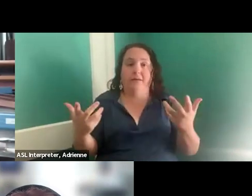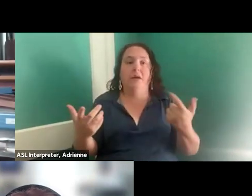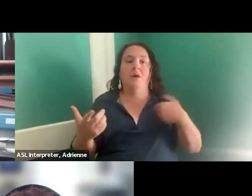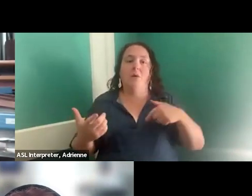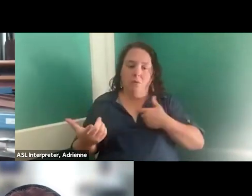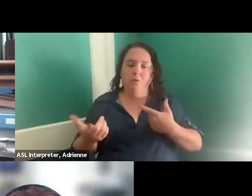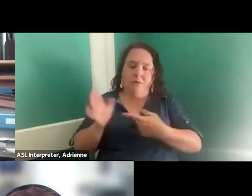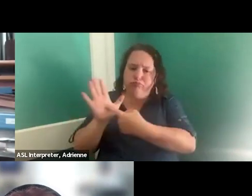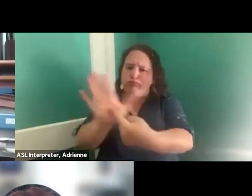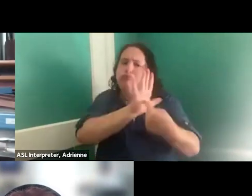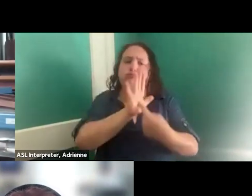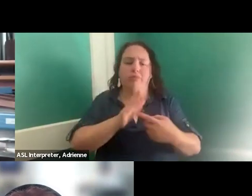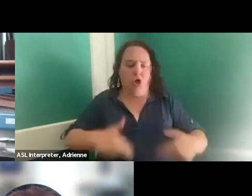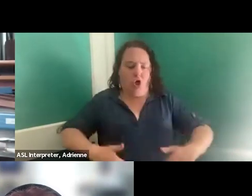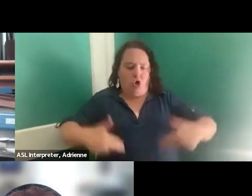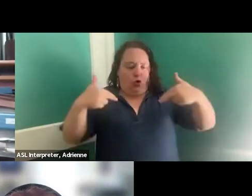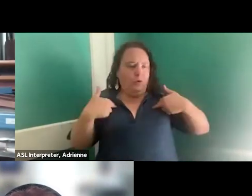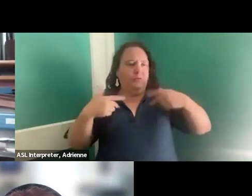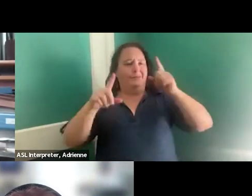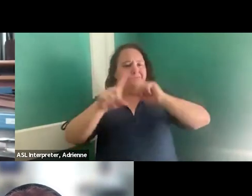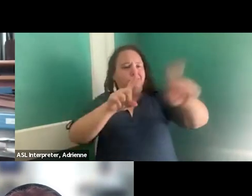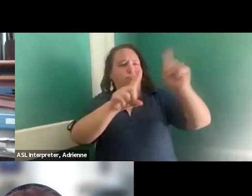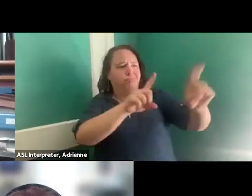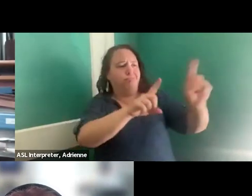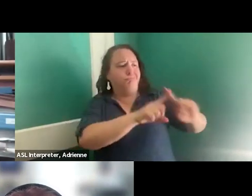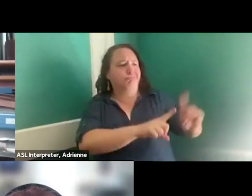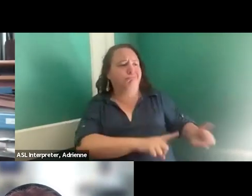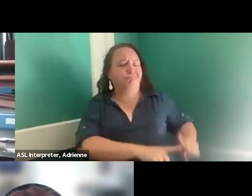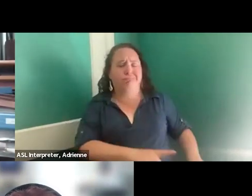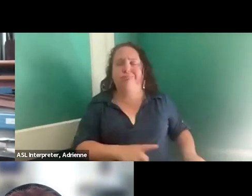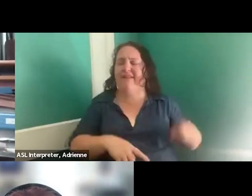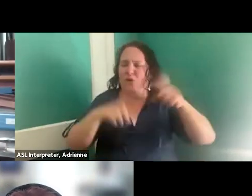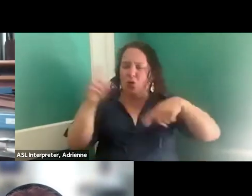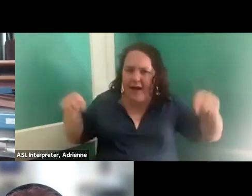To create a model that enables us to recognize, map,